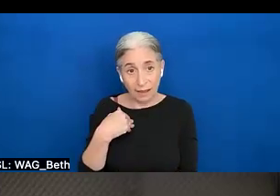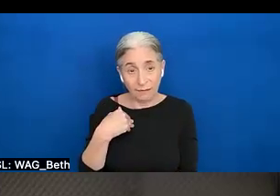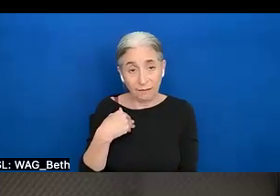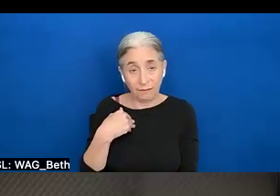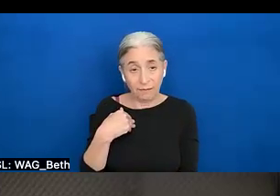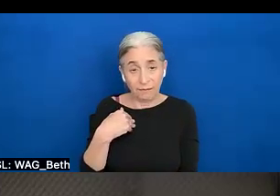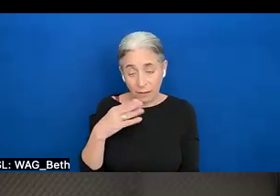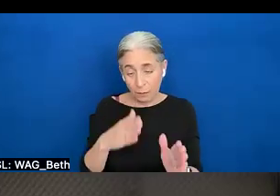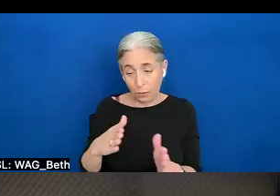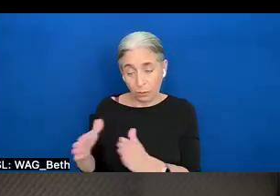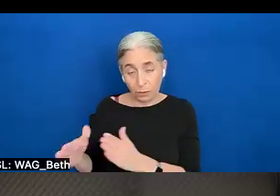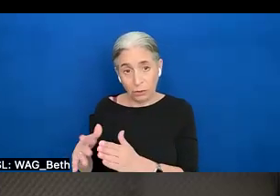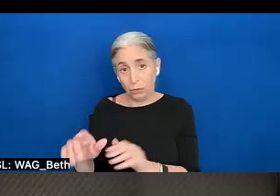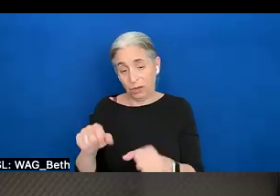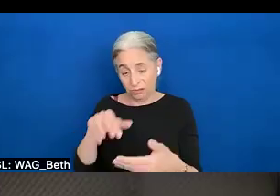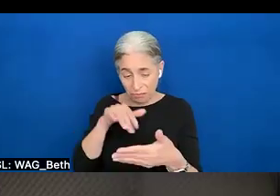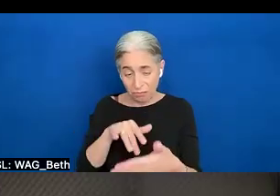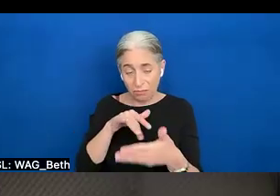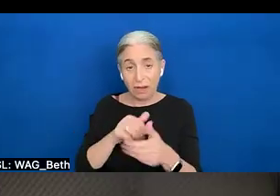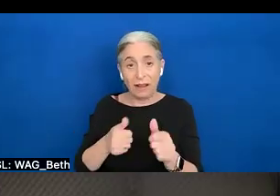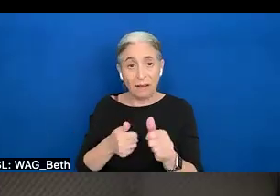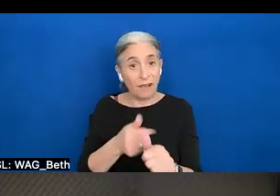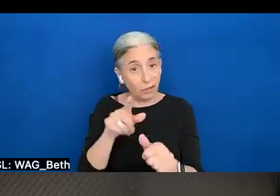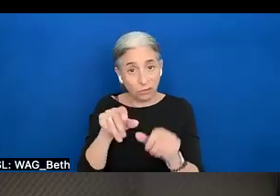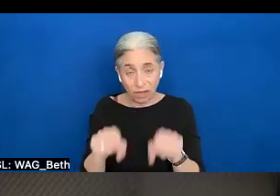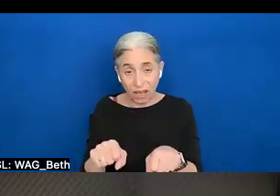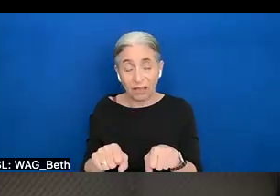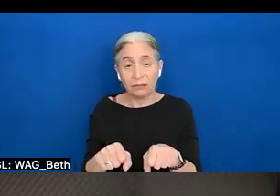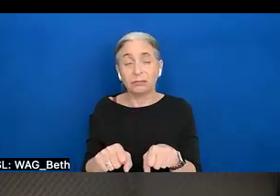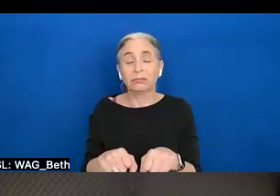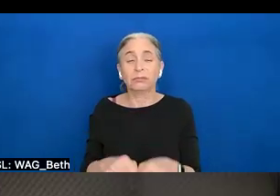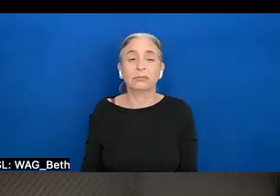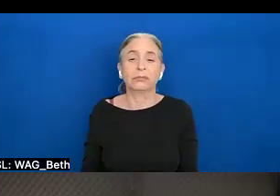There are preparation documents that you can study and you can follow.